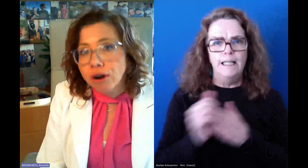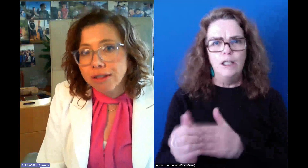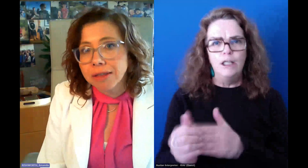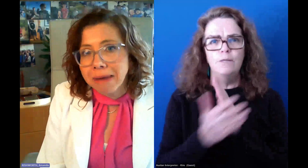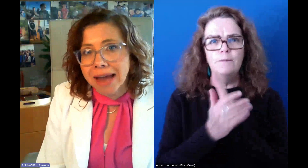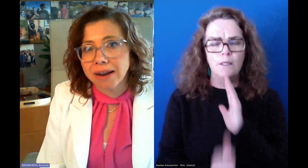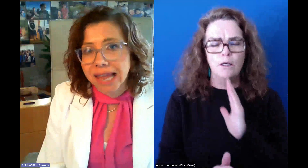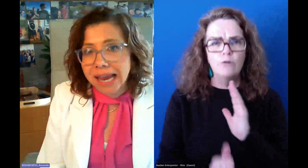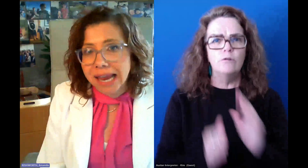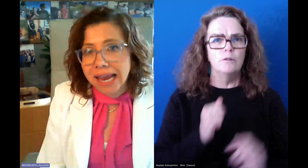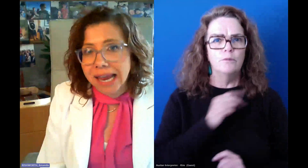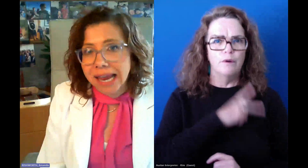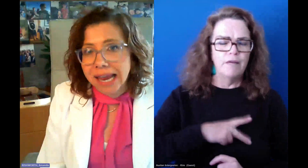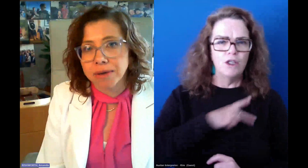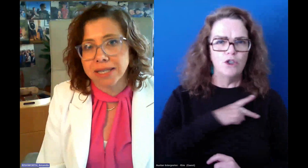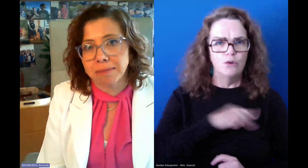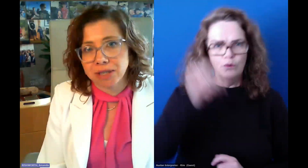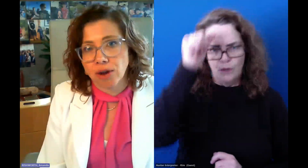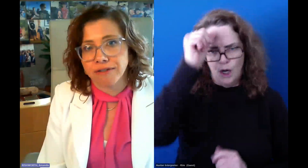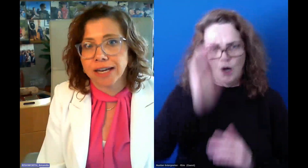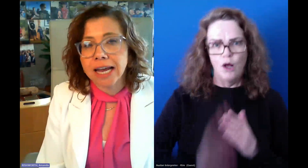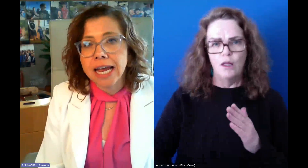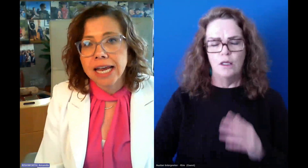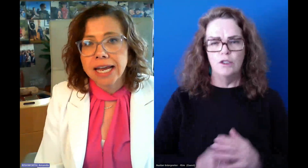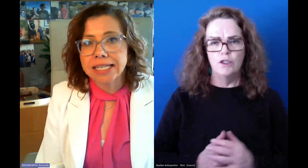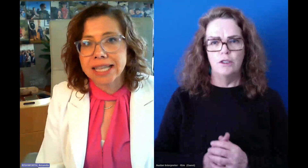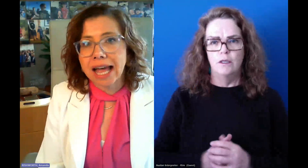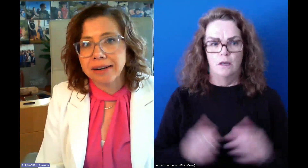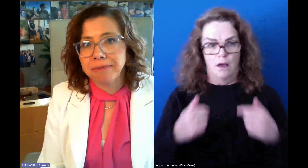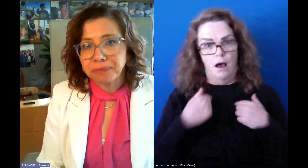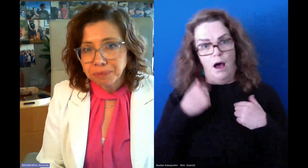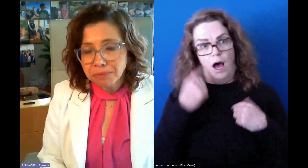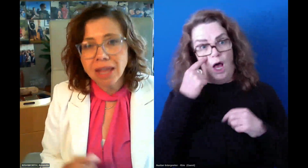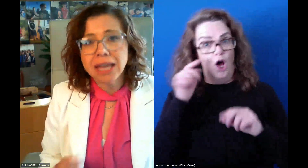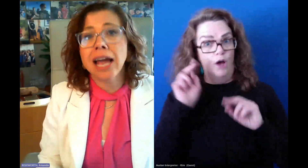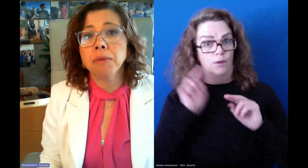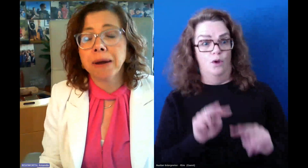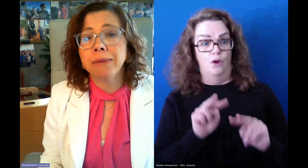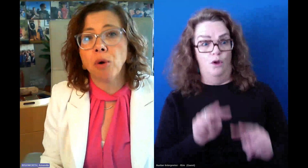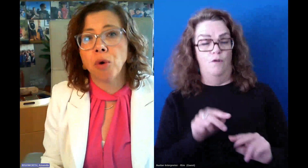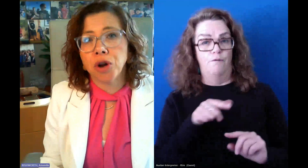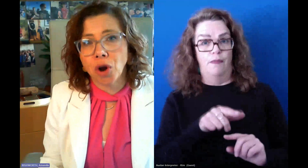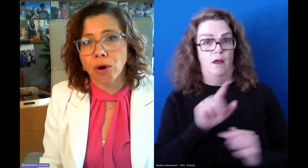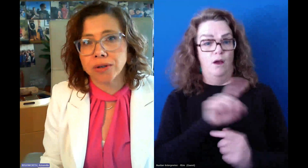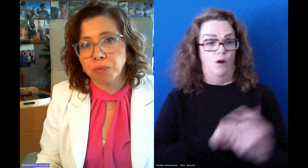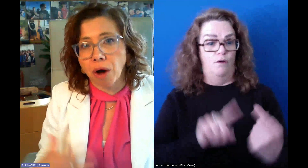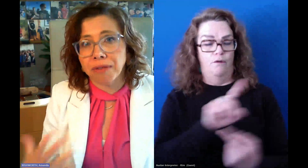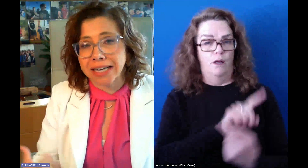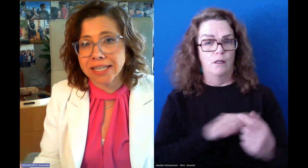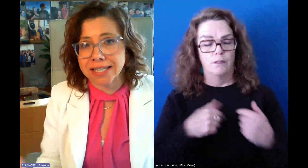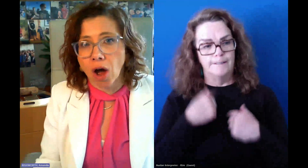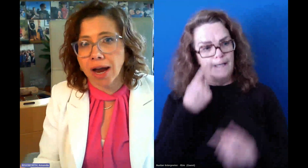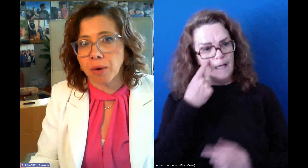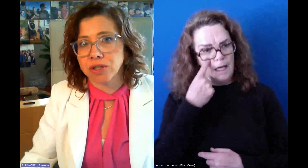truth of the matter there is when I was observing is that young people, while their desire